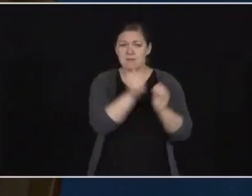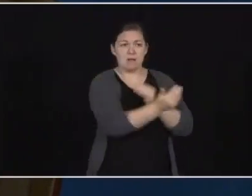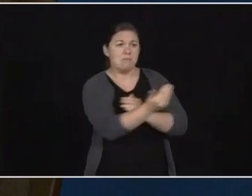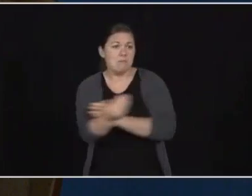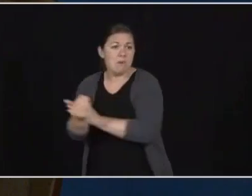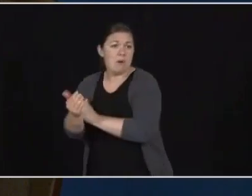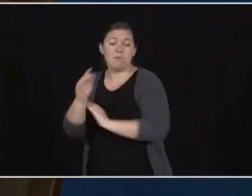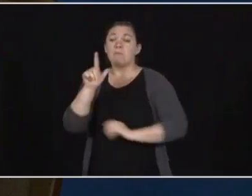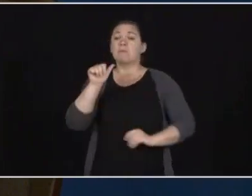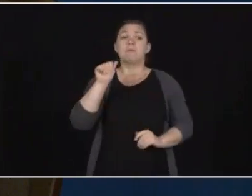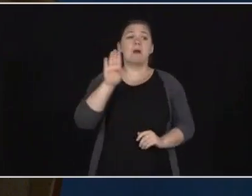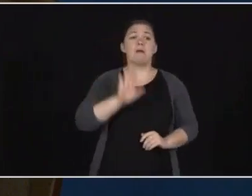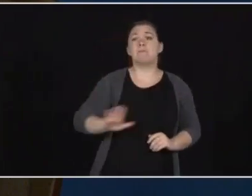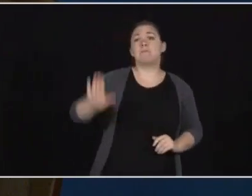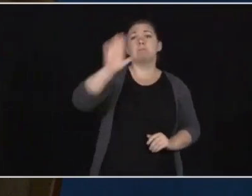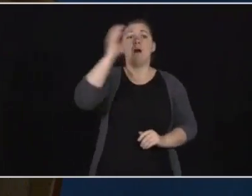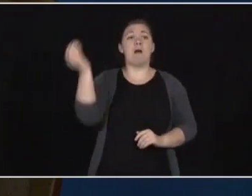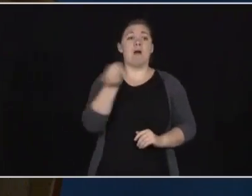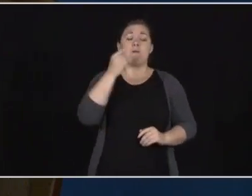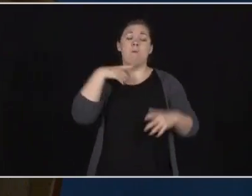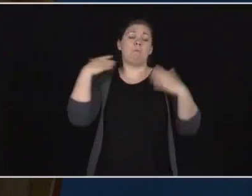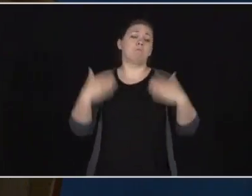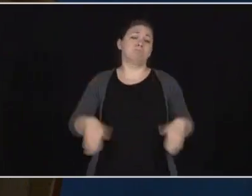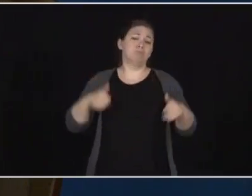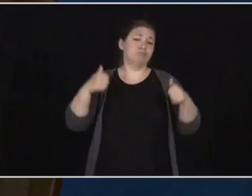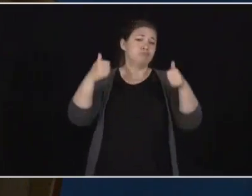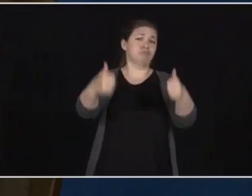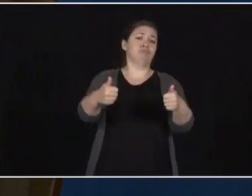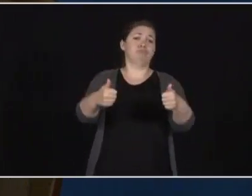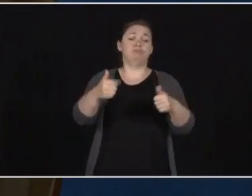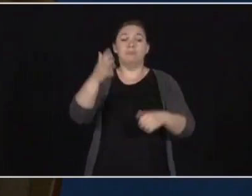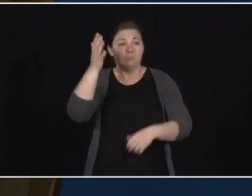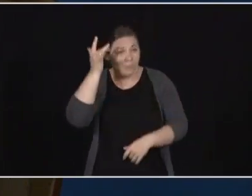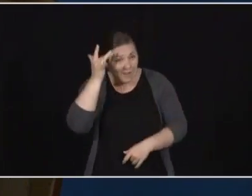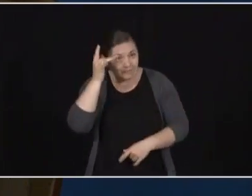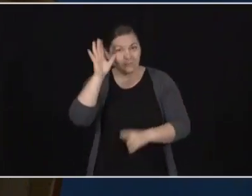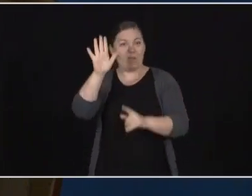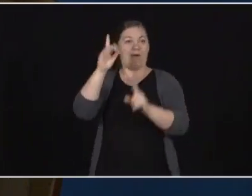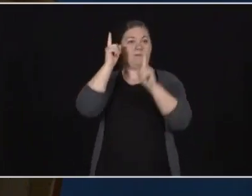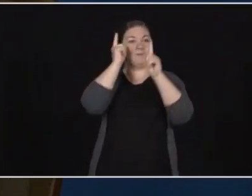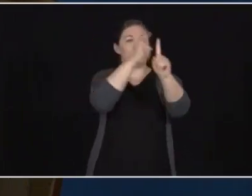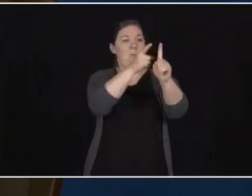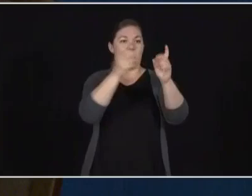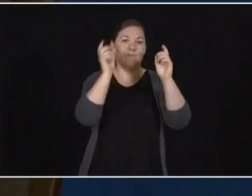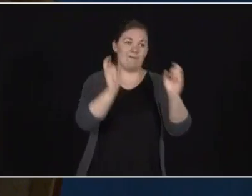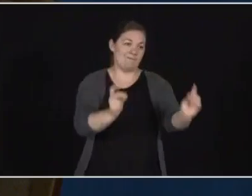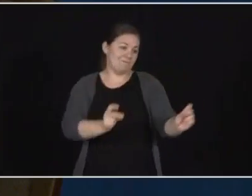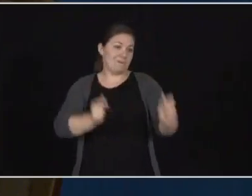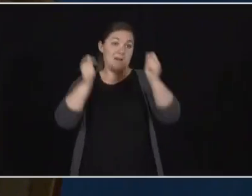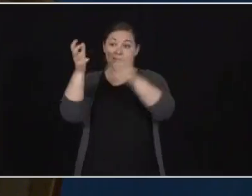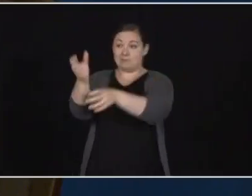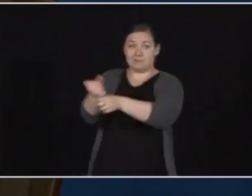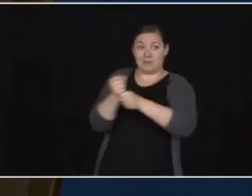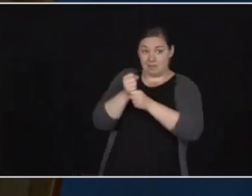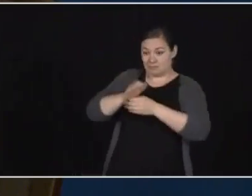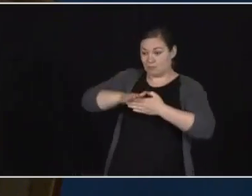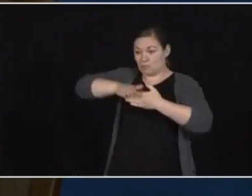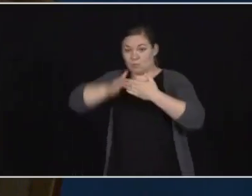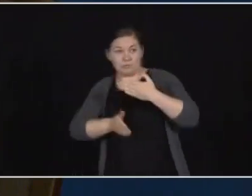through on a daily basis. Our lab partners have been absolutely phenomenal. They've been on a call every morning working